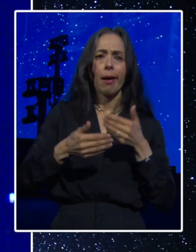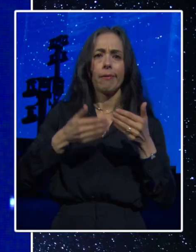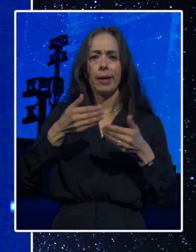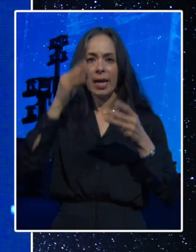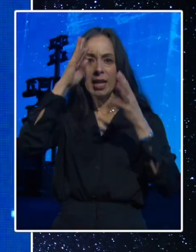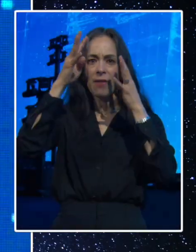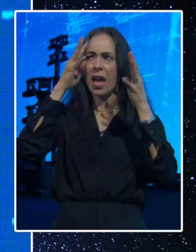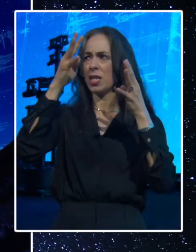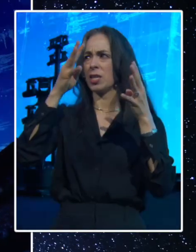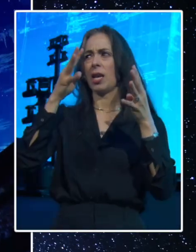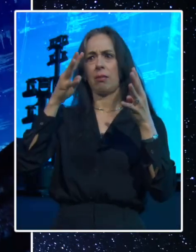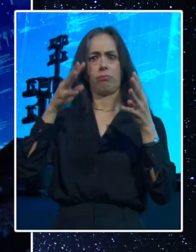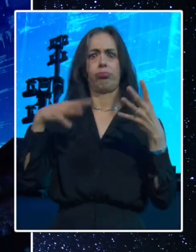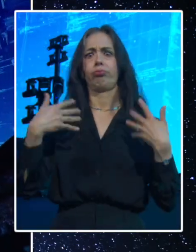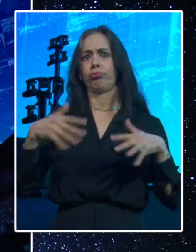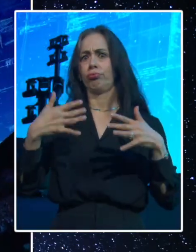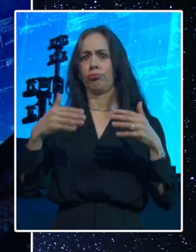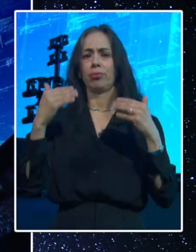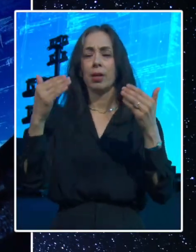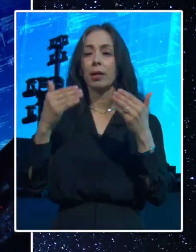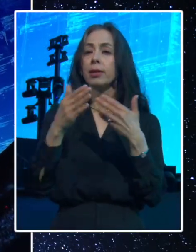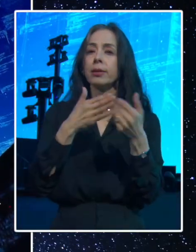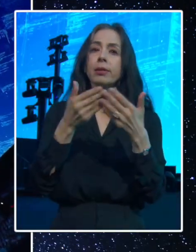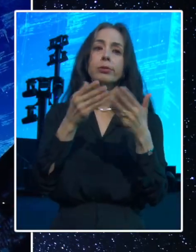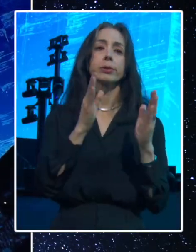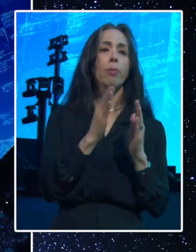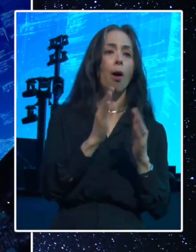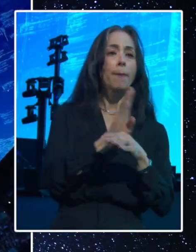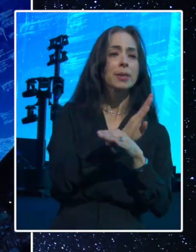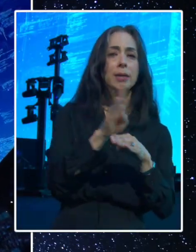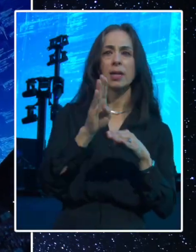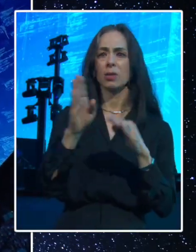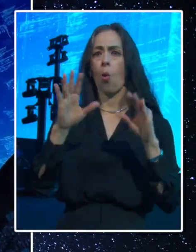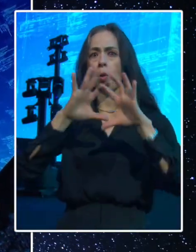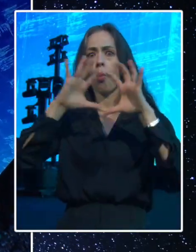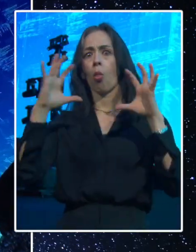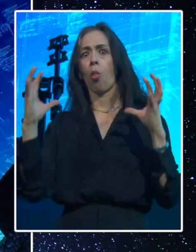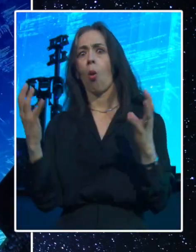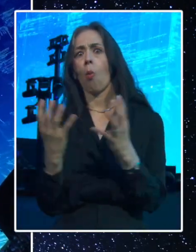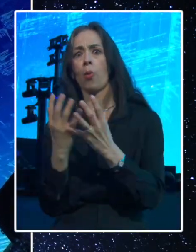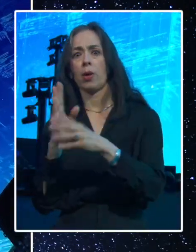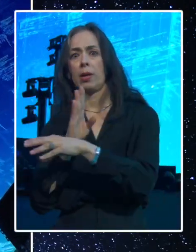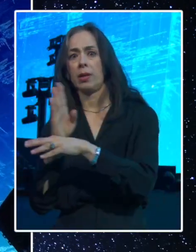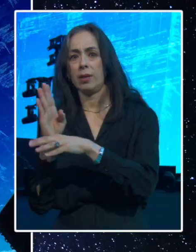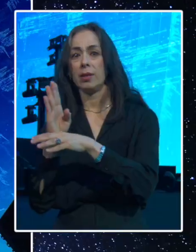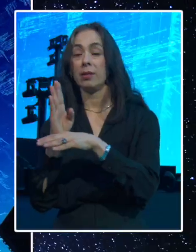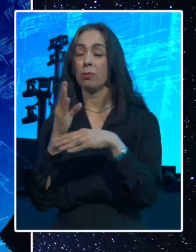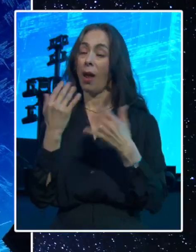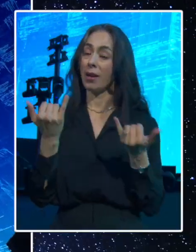Whether you are a mid-sized business or a global enterprise, you are likely facing a common set of challenges.